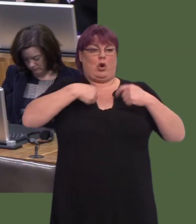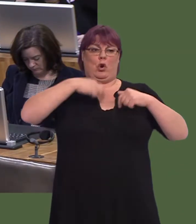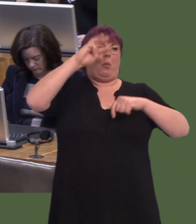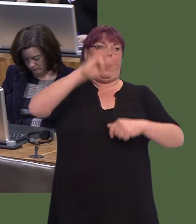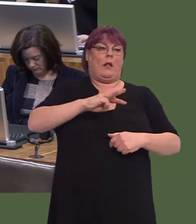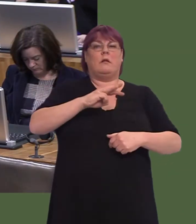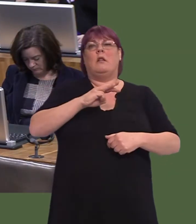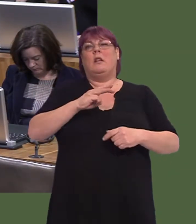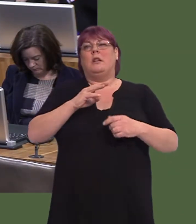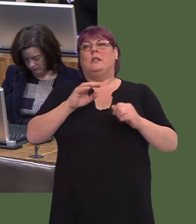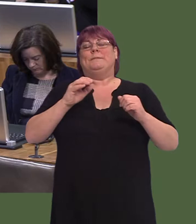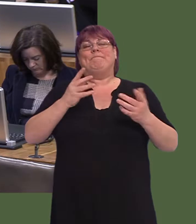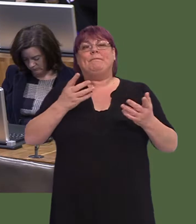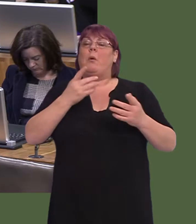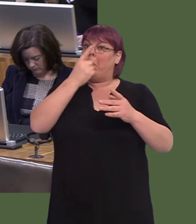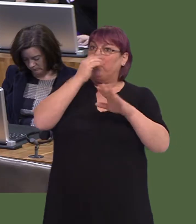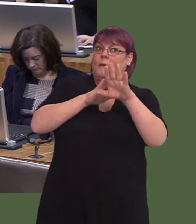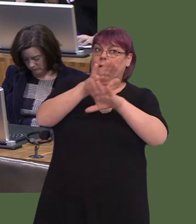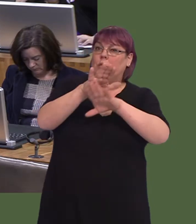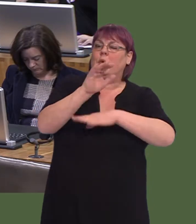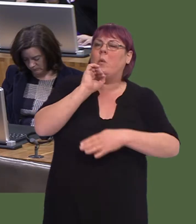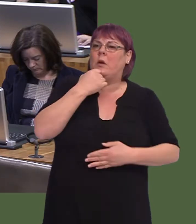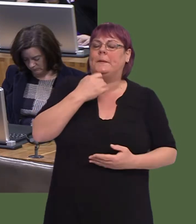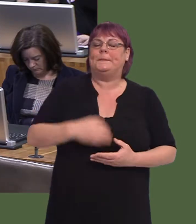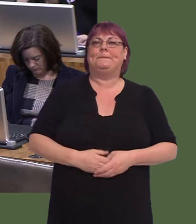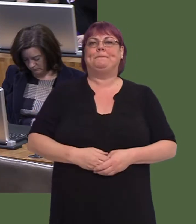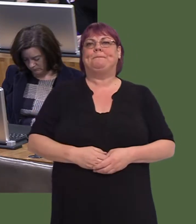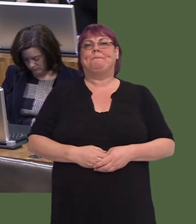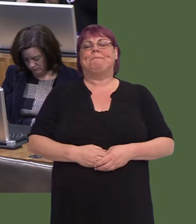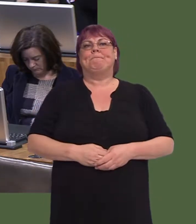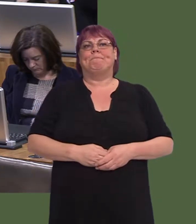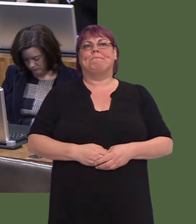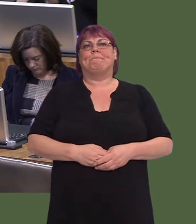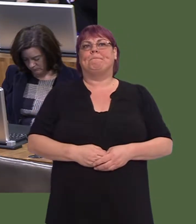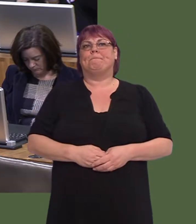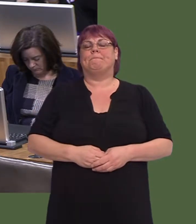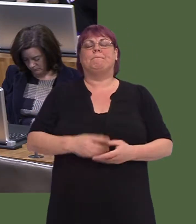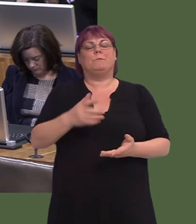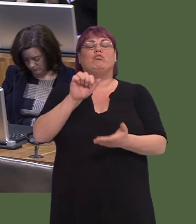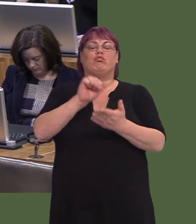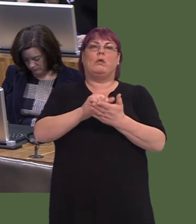But she's absolutely correct to ask what, then, we have done as a Government in terms